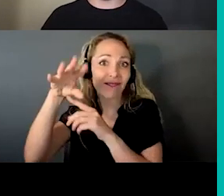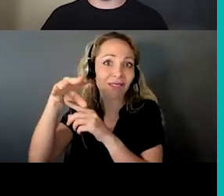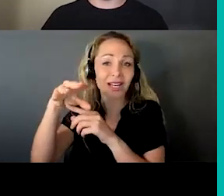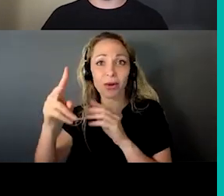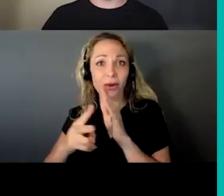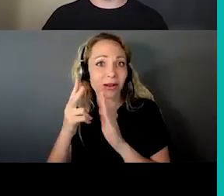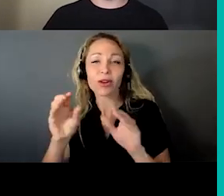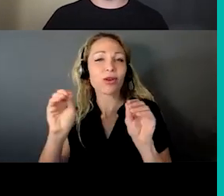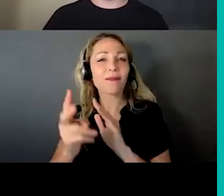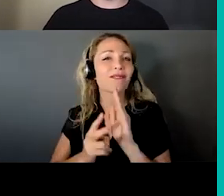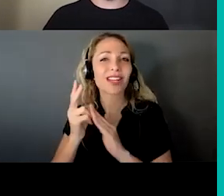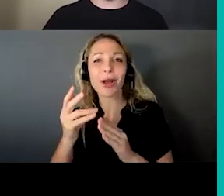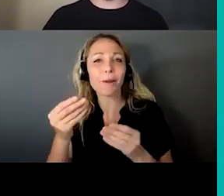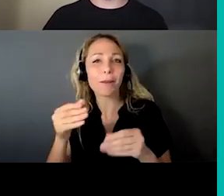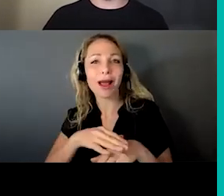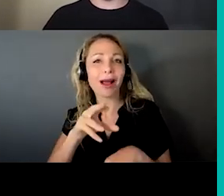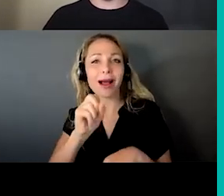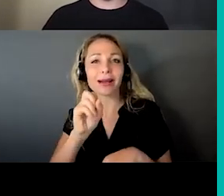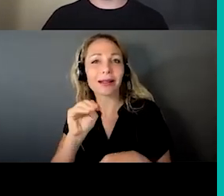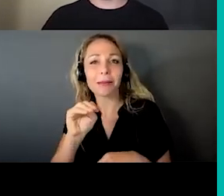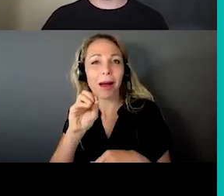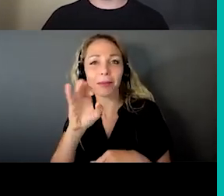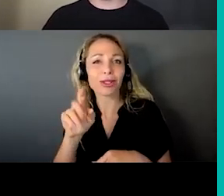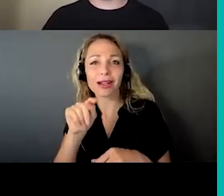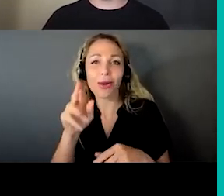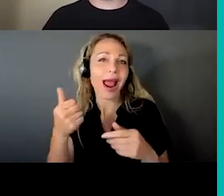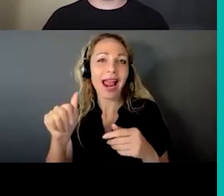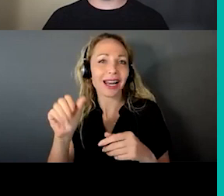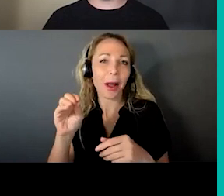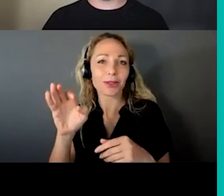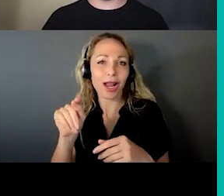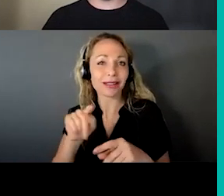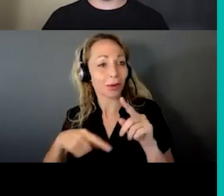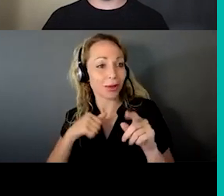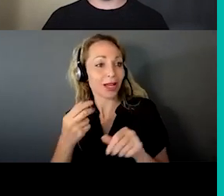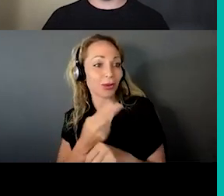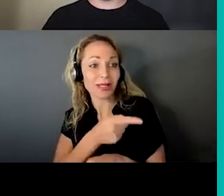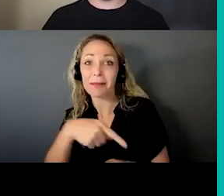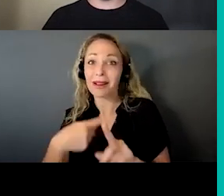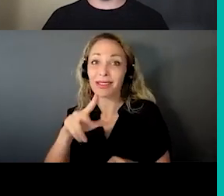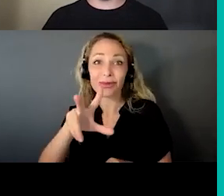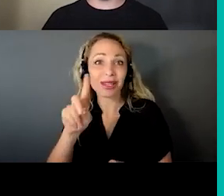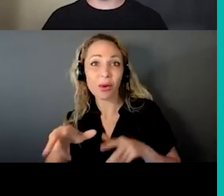ABLE TO USE THAT AND 3D WALK THROUGHS. AGAIN COMMA SEPARATED LINKS THAT ARE EXTERNALLY HOSTED.